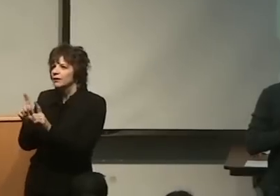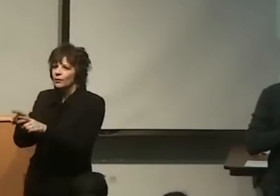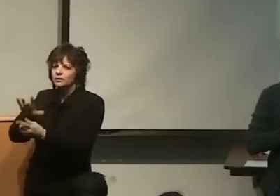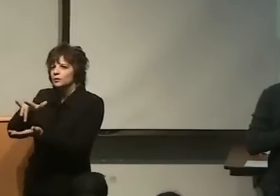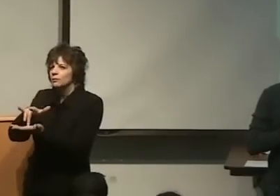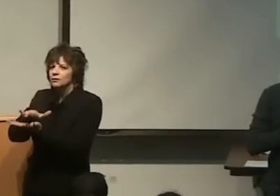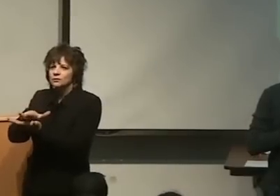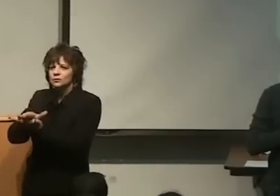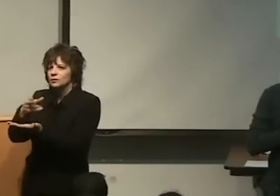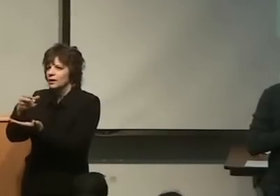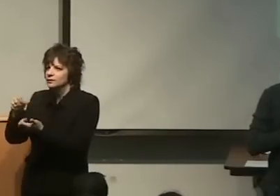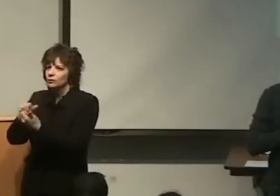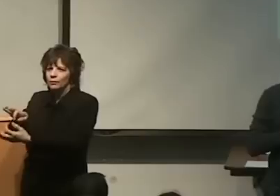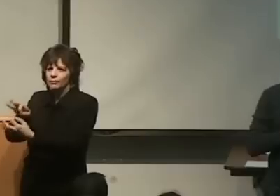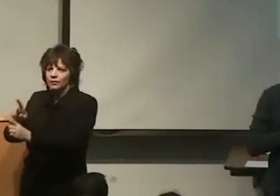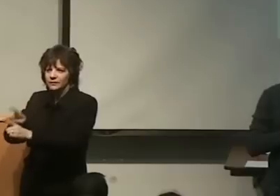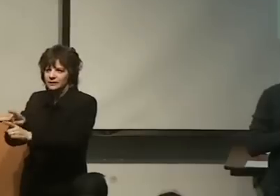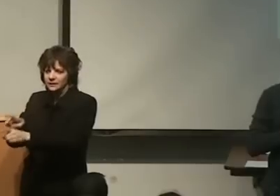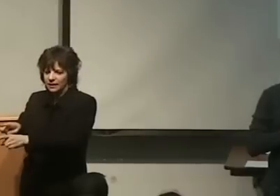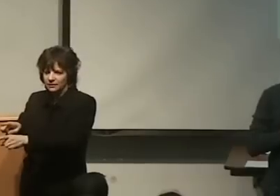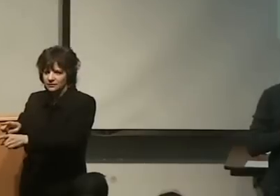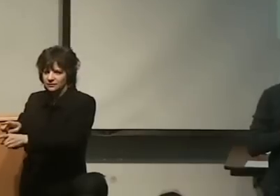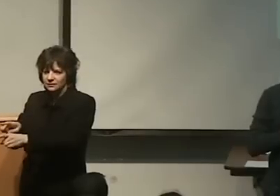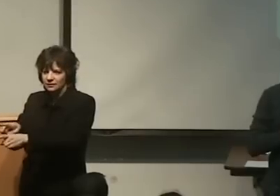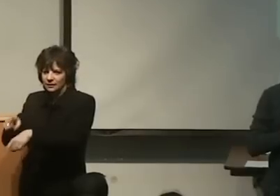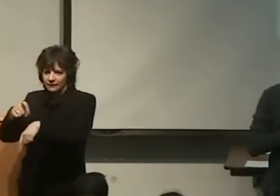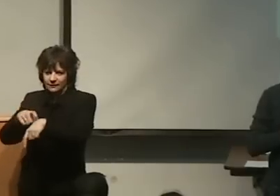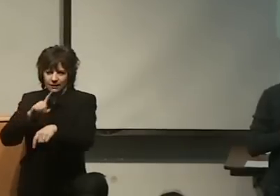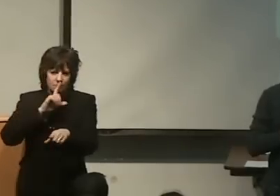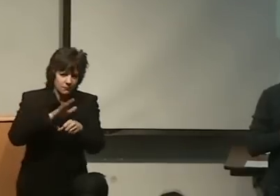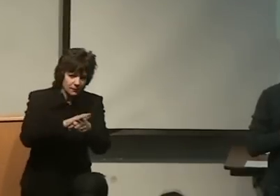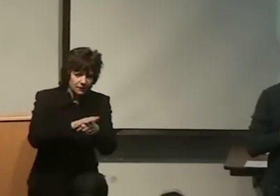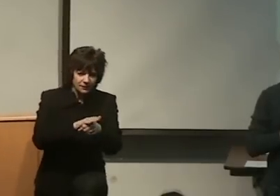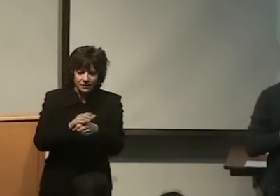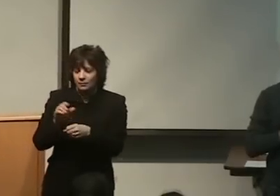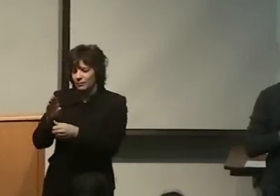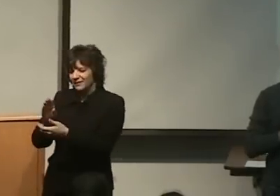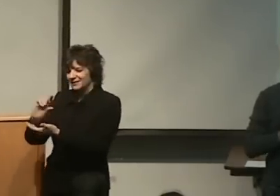and high school with perfect attendance which would be about 10,000 hours by the time they got to college.